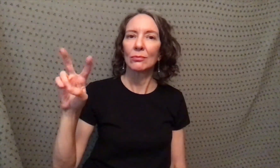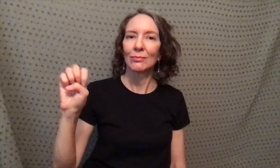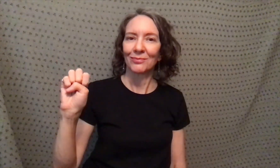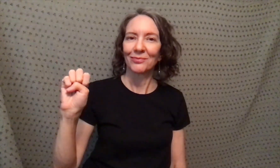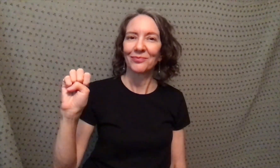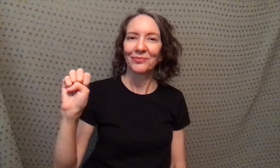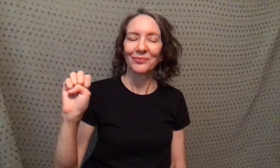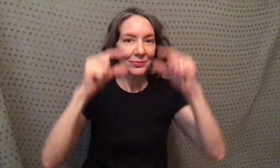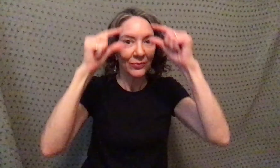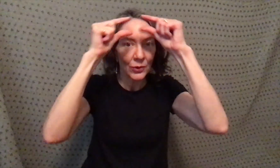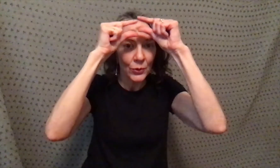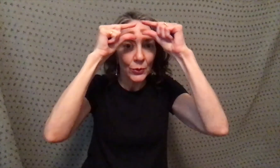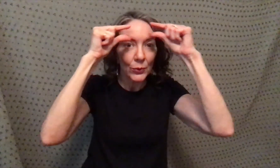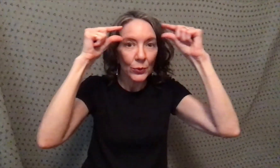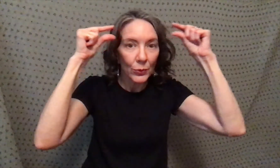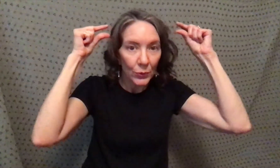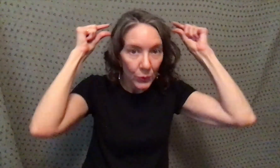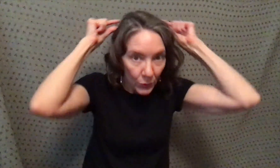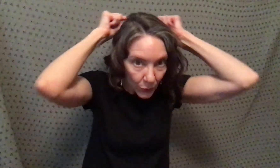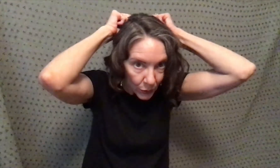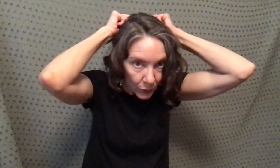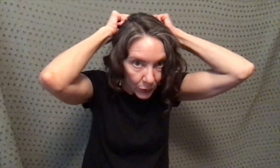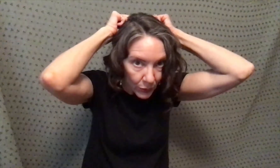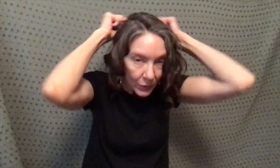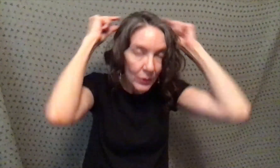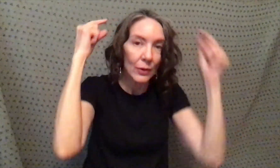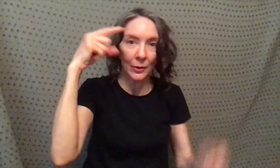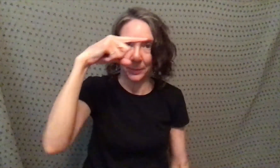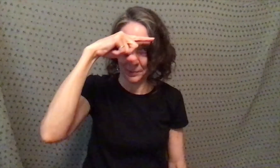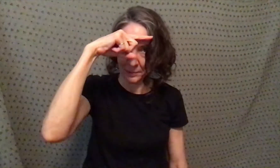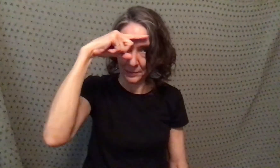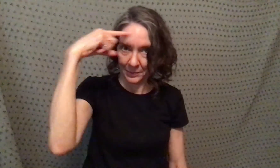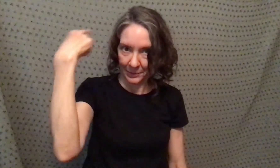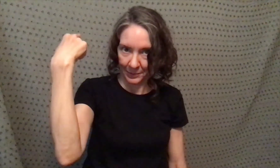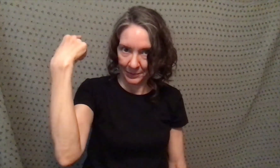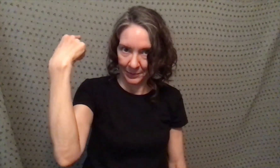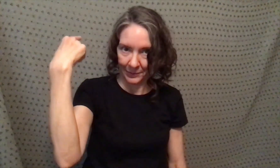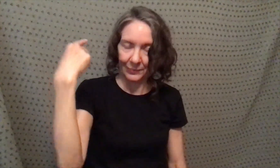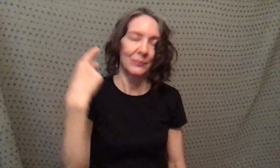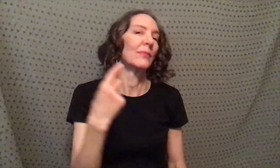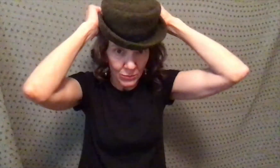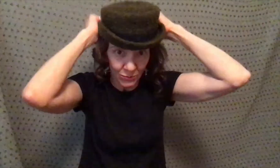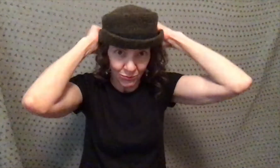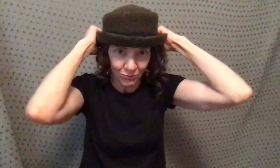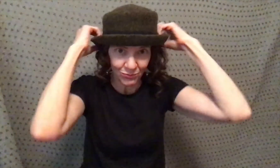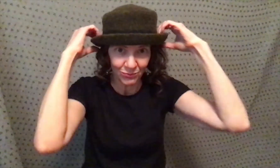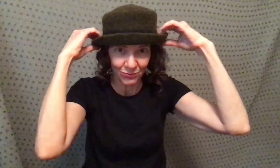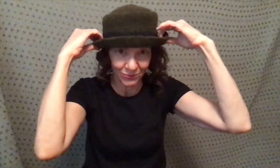olive. It has a band around it that's black.